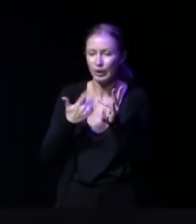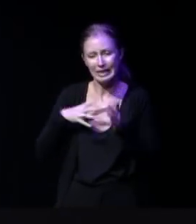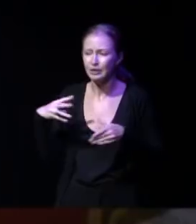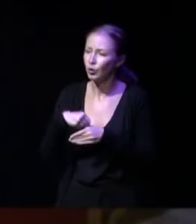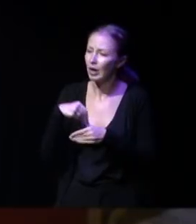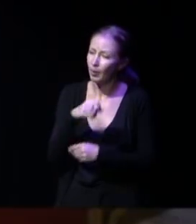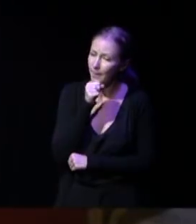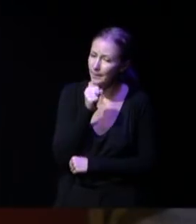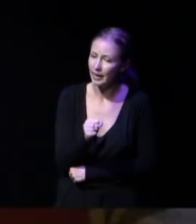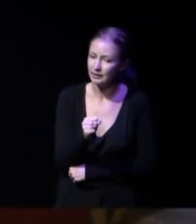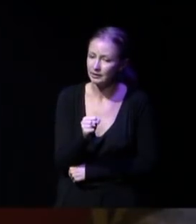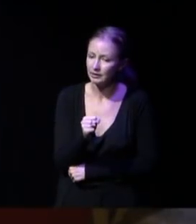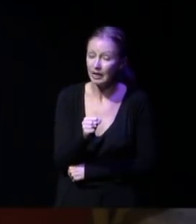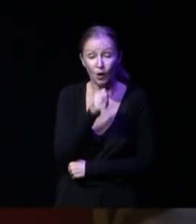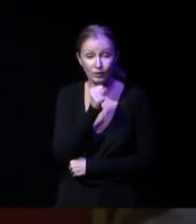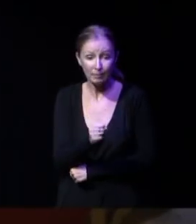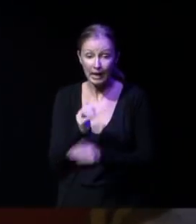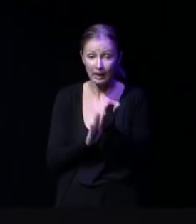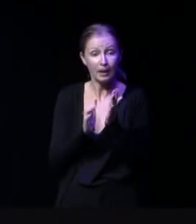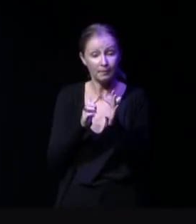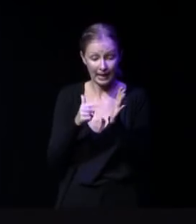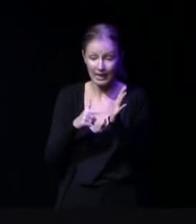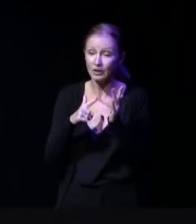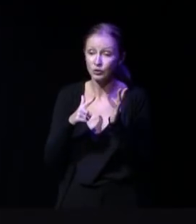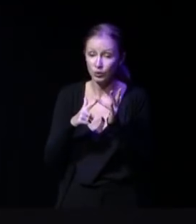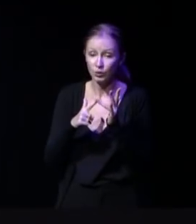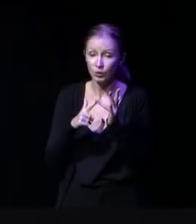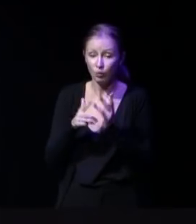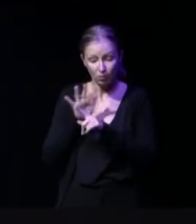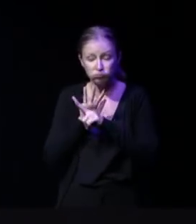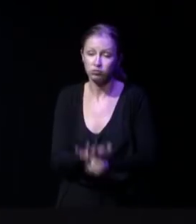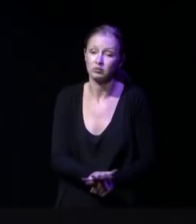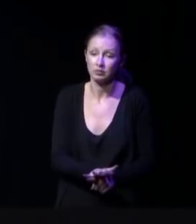Because men, me too, are oppressed by these paradigms.